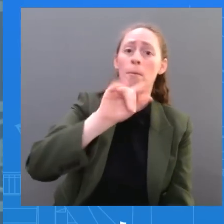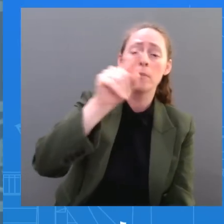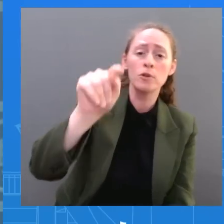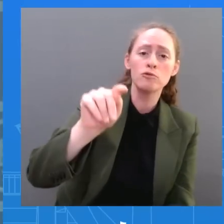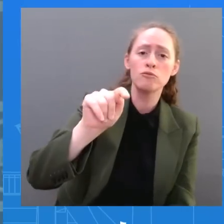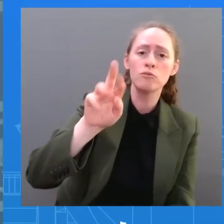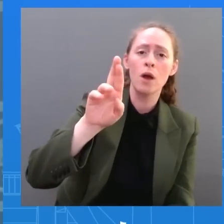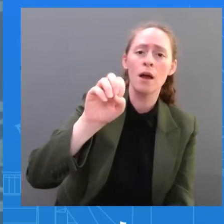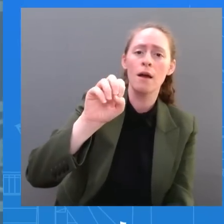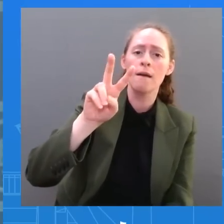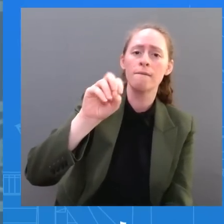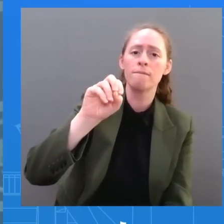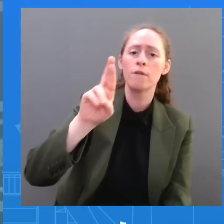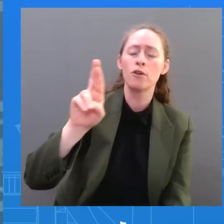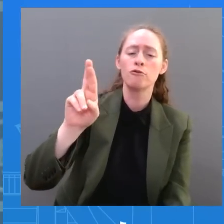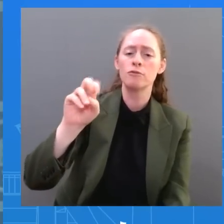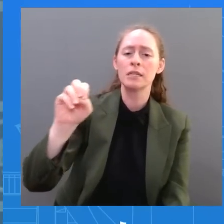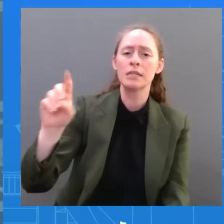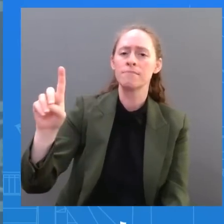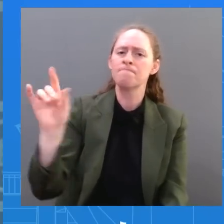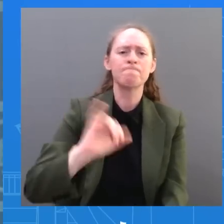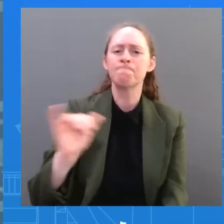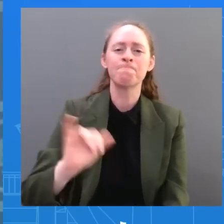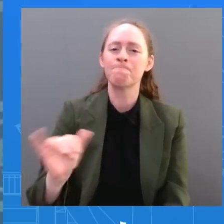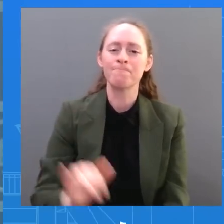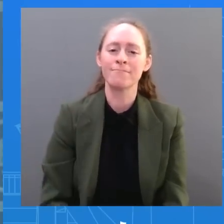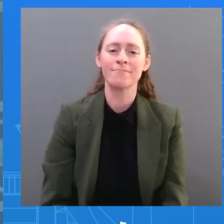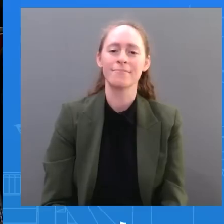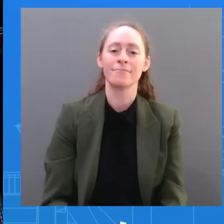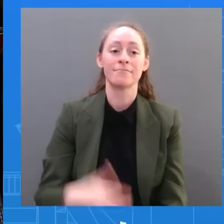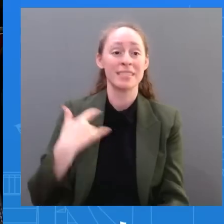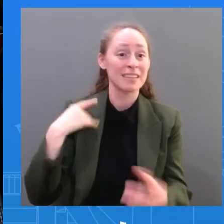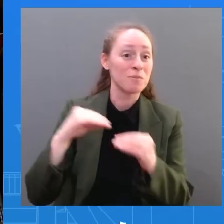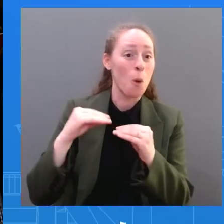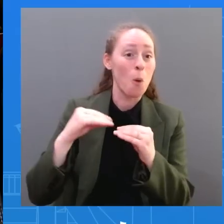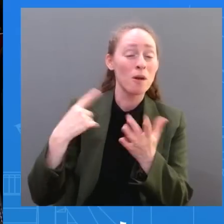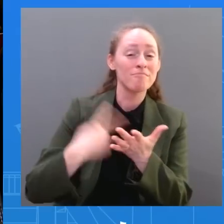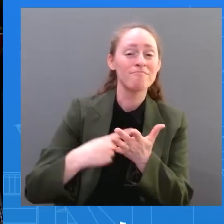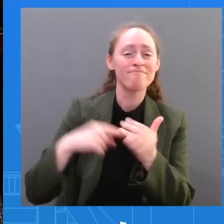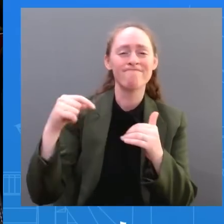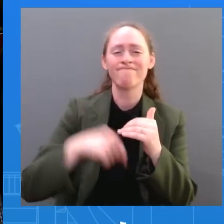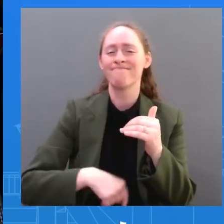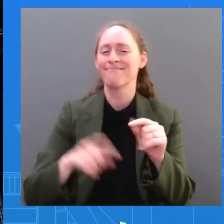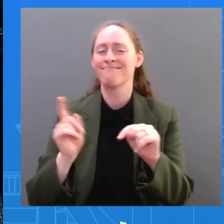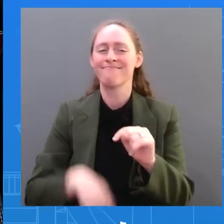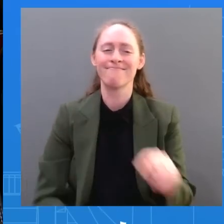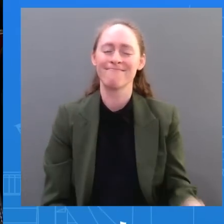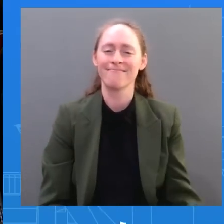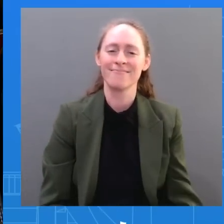but I'm not going to share any private conversations. The Press: And then just a follow-up on the pleas from the Griner family on wanting to personally speak with the President.